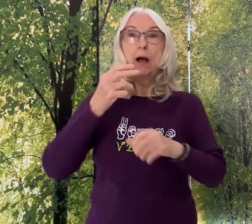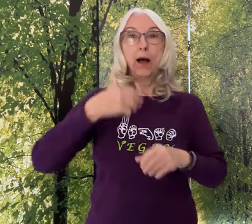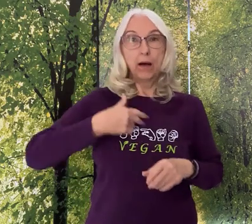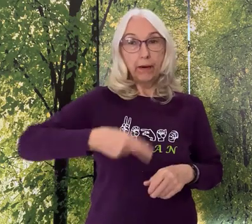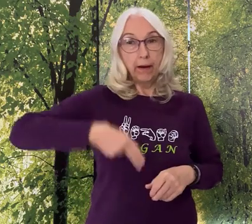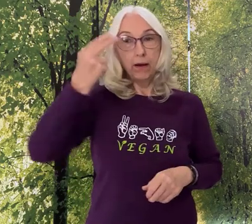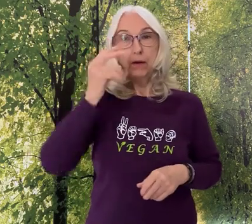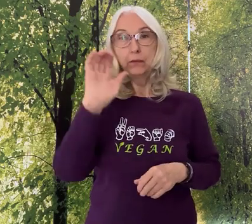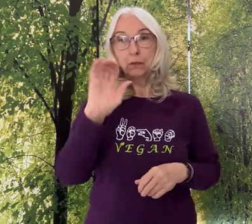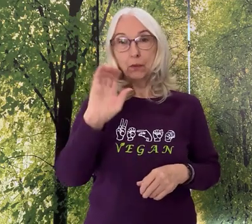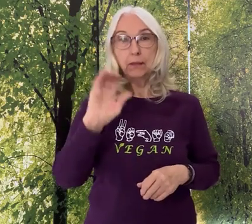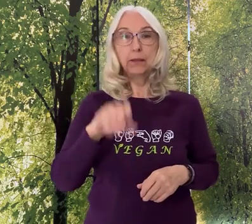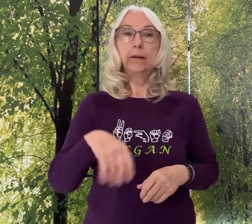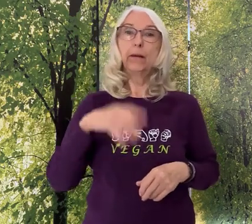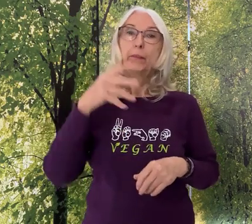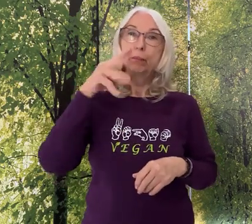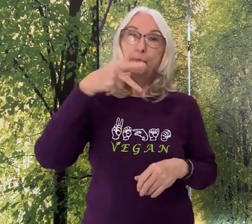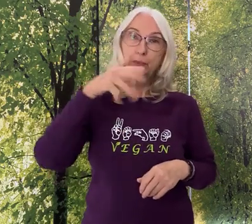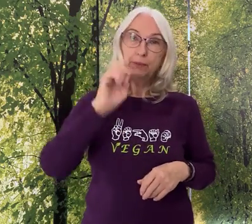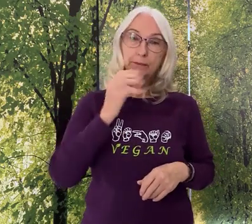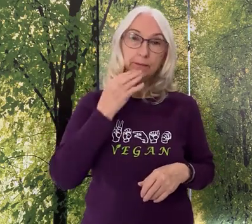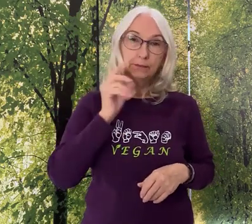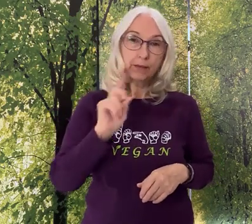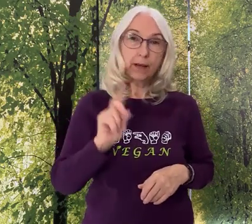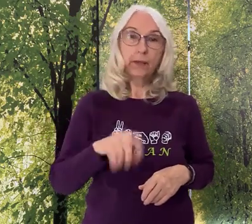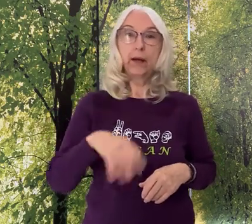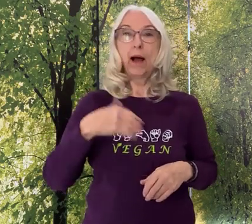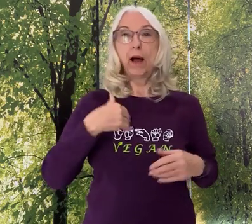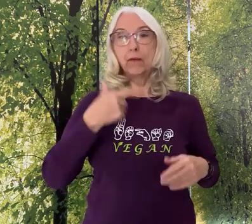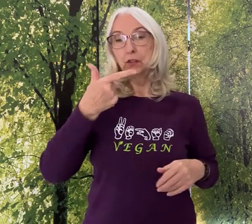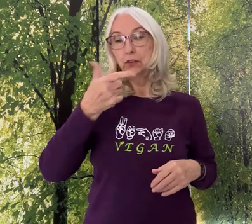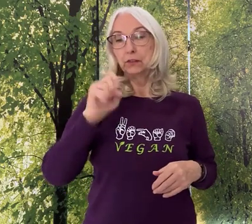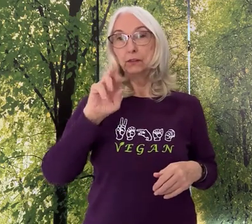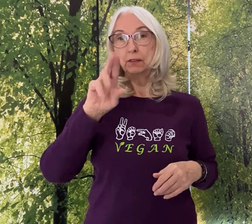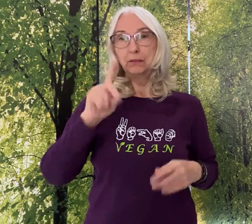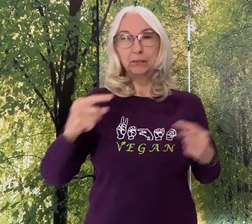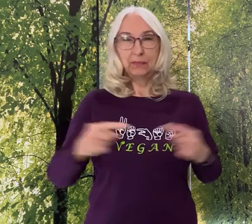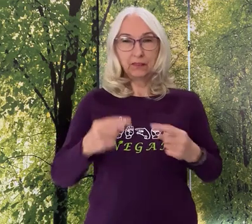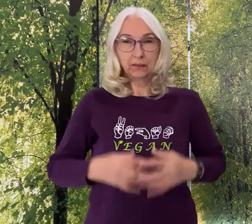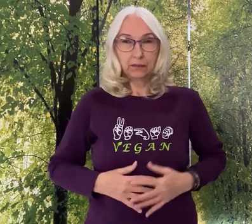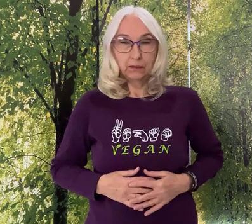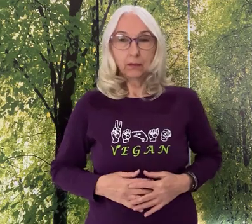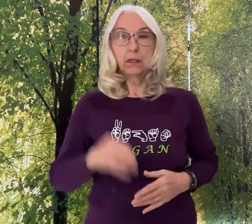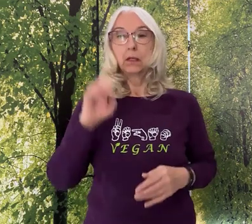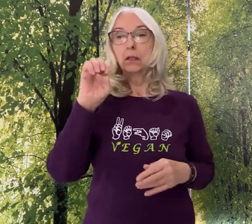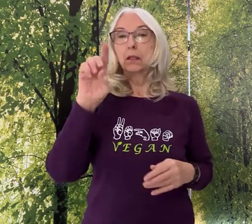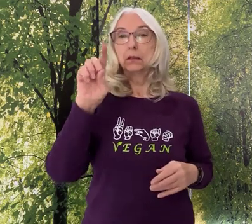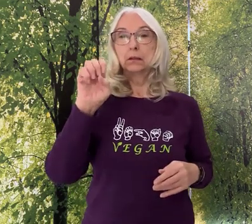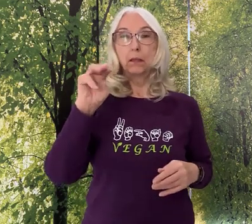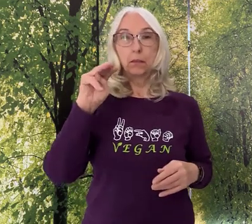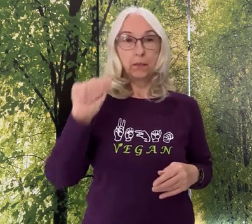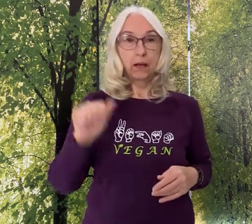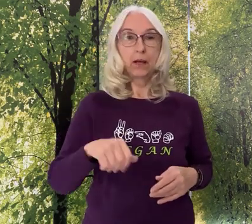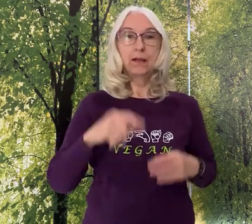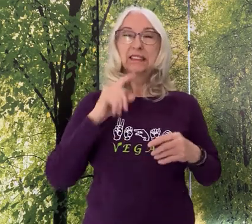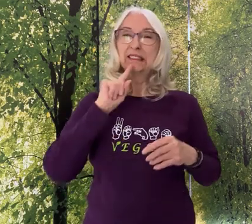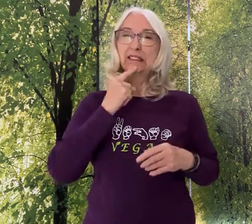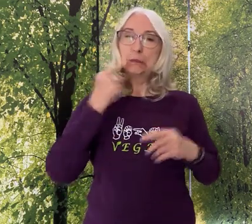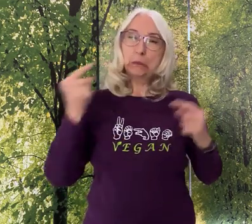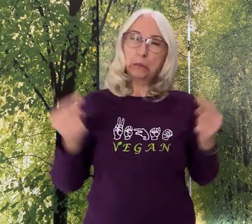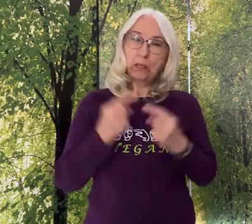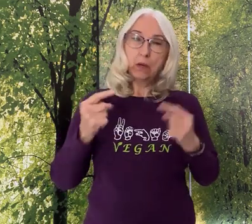had high cholesterol, was pre-diabetic, had GERD, edema, severe pain